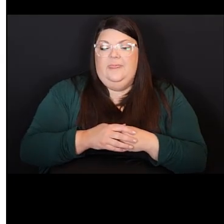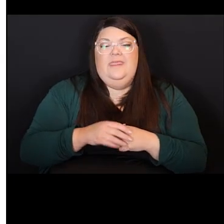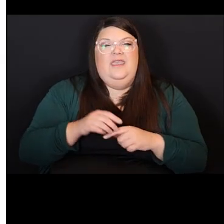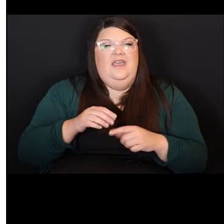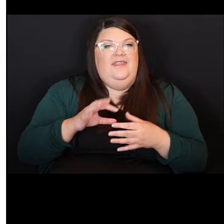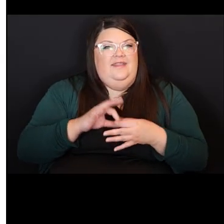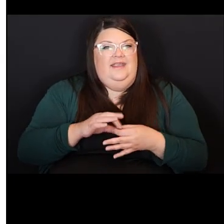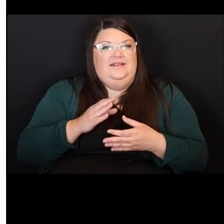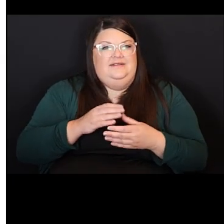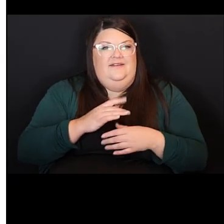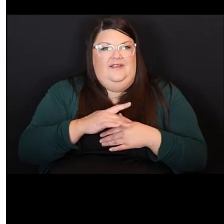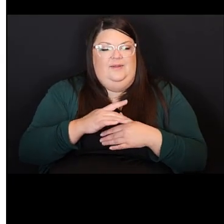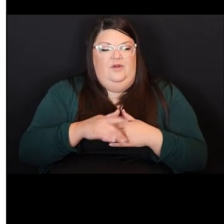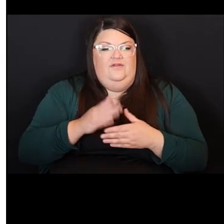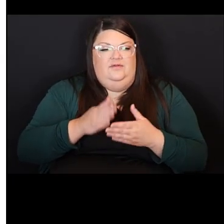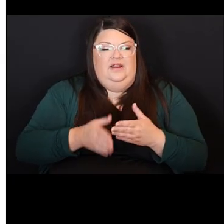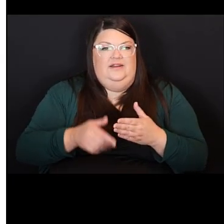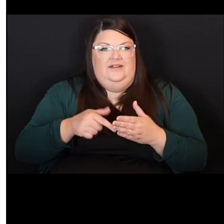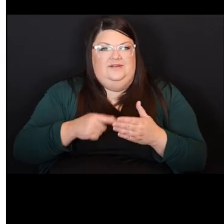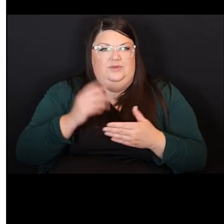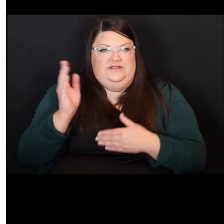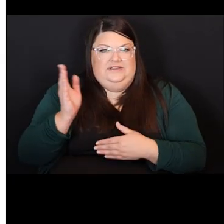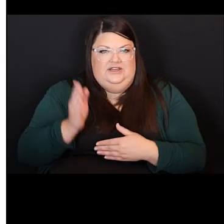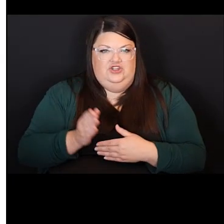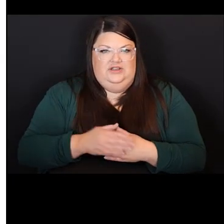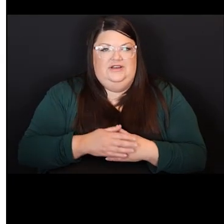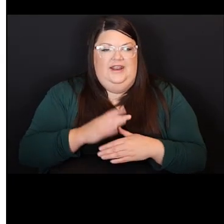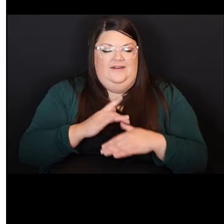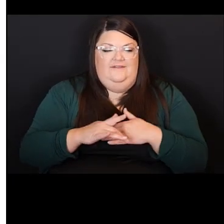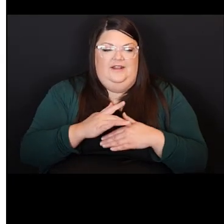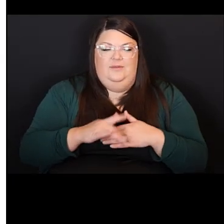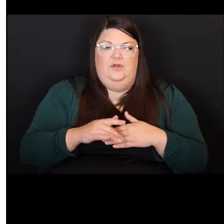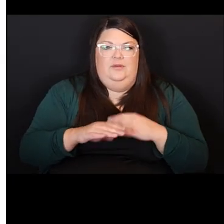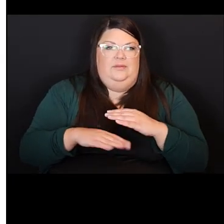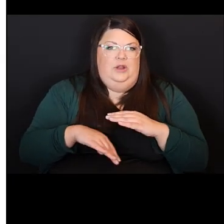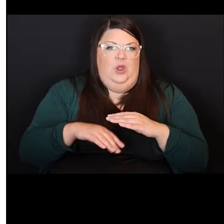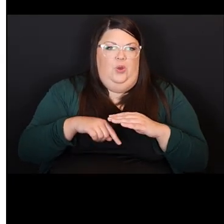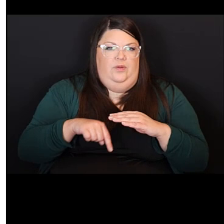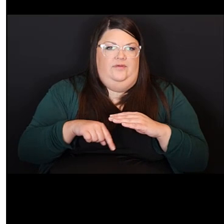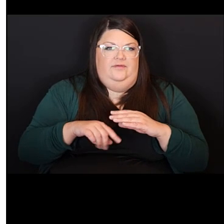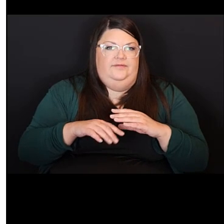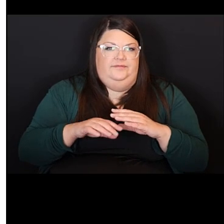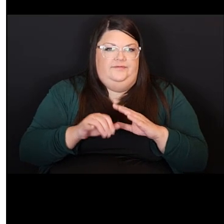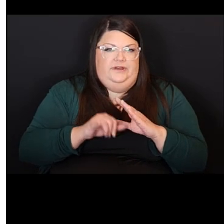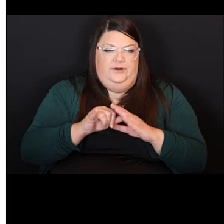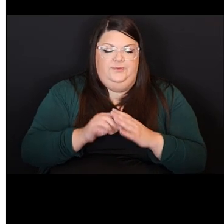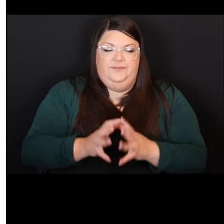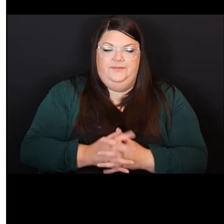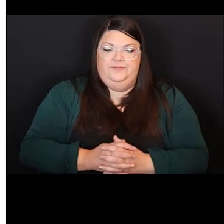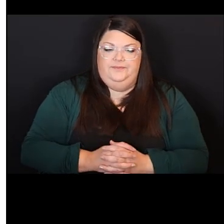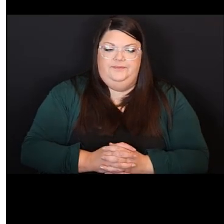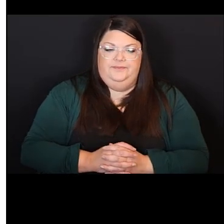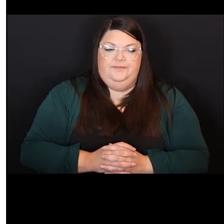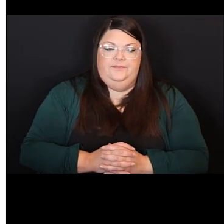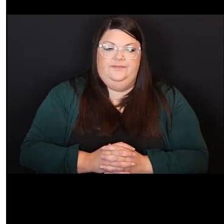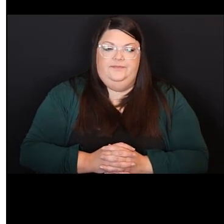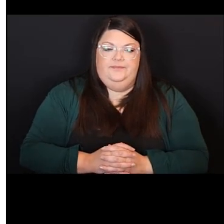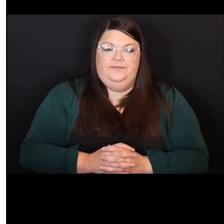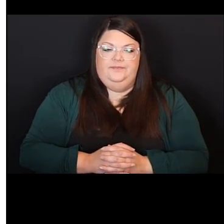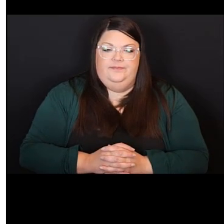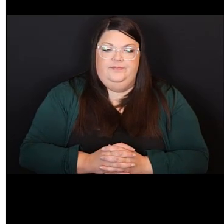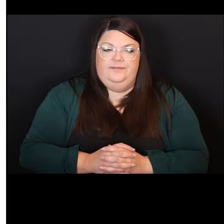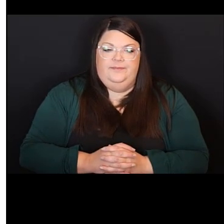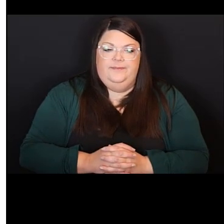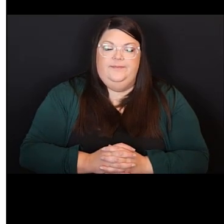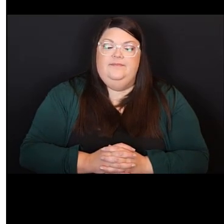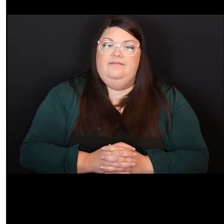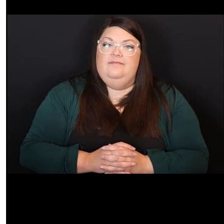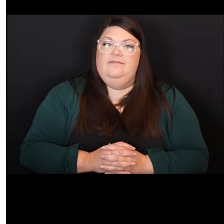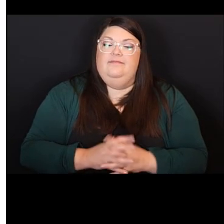reference at the end of this presentation and available in the description below the video.